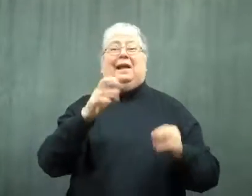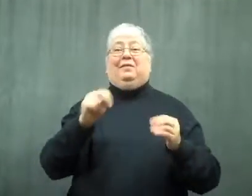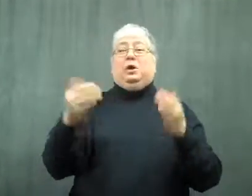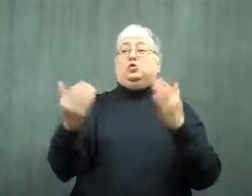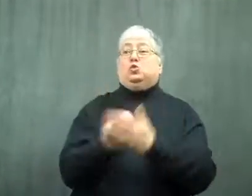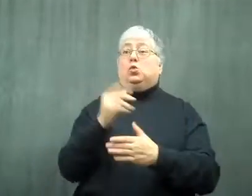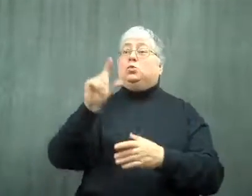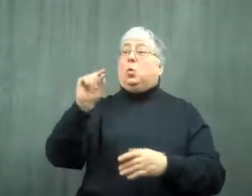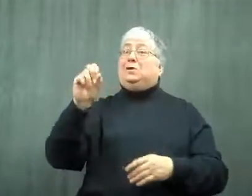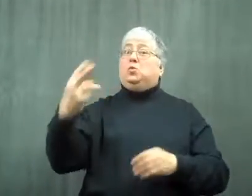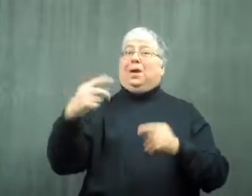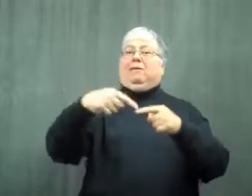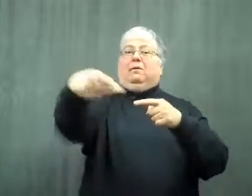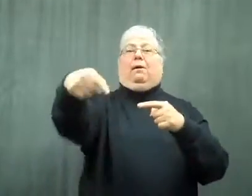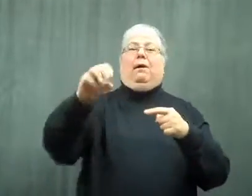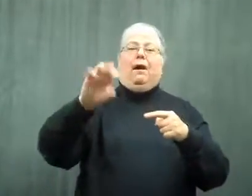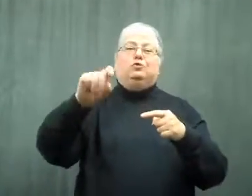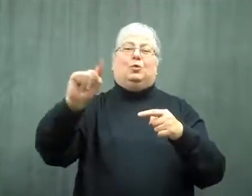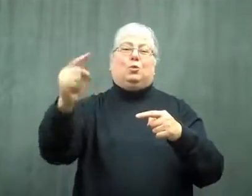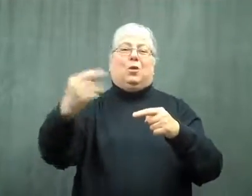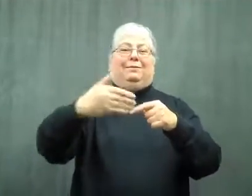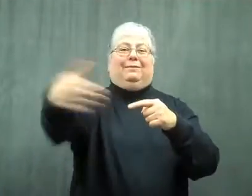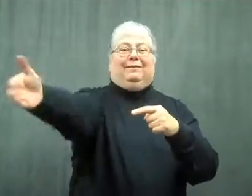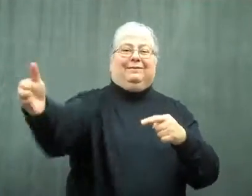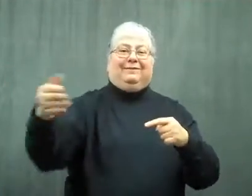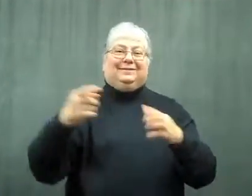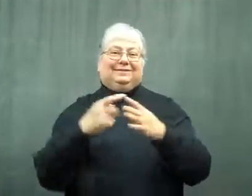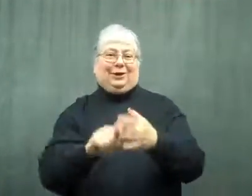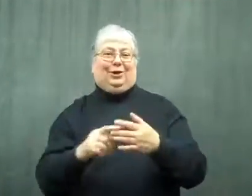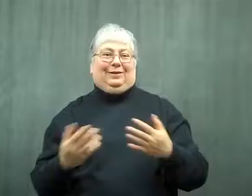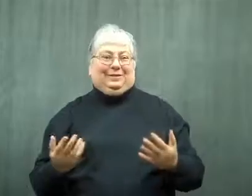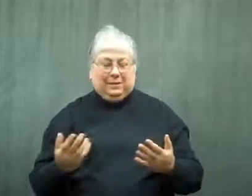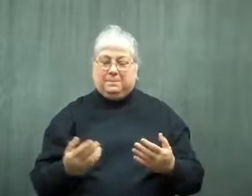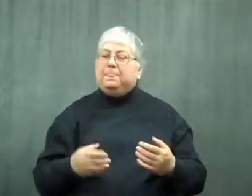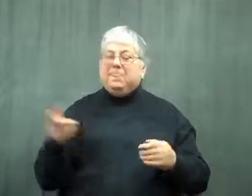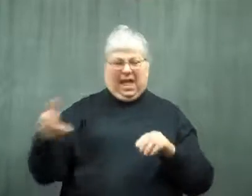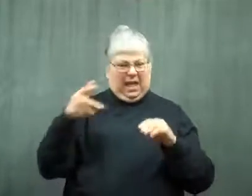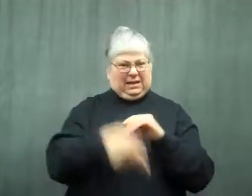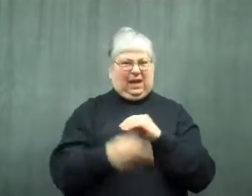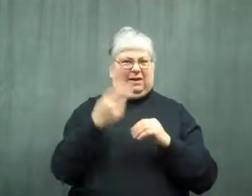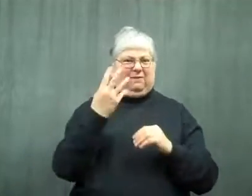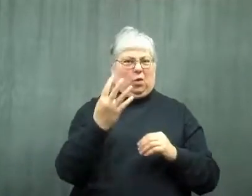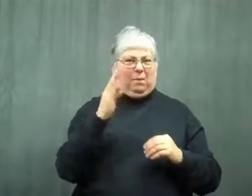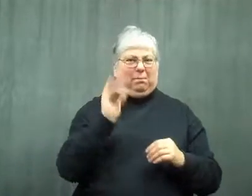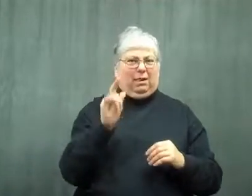Then the new budget for 2012 would go into effect October 1. The $4 billion in cuts are as follows.